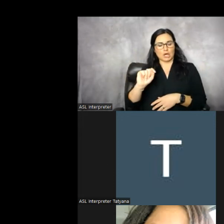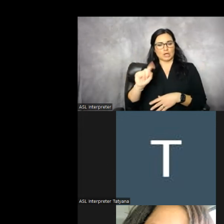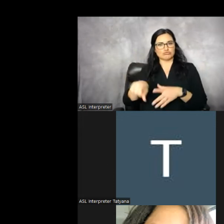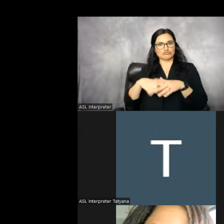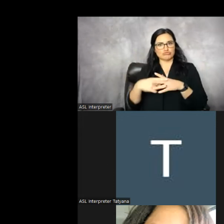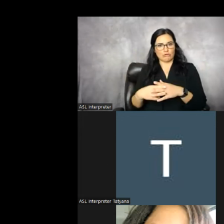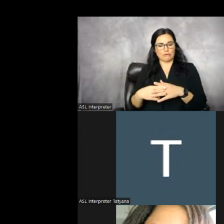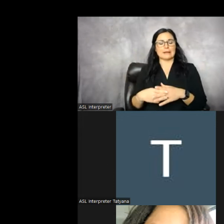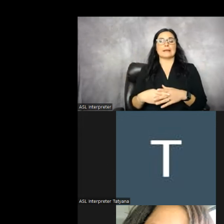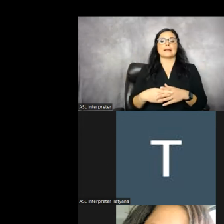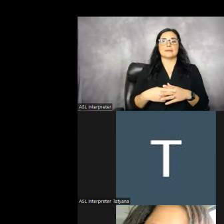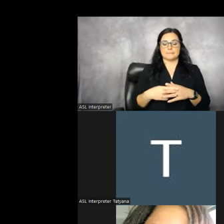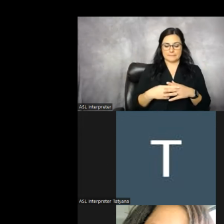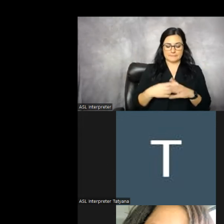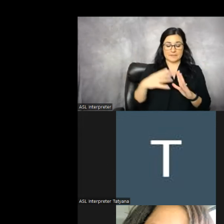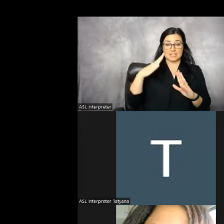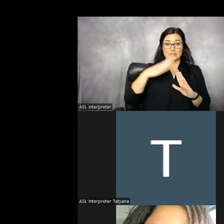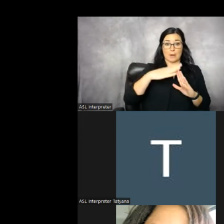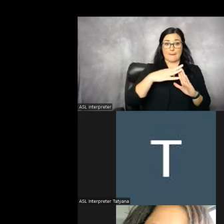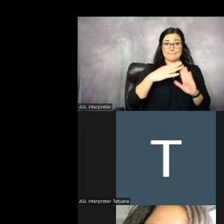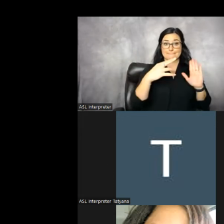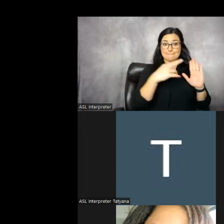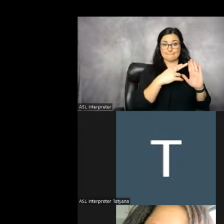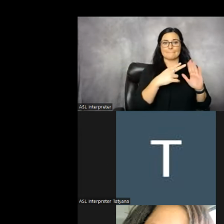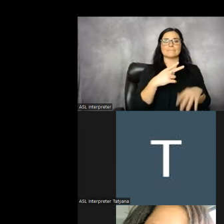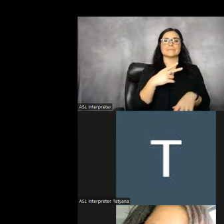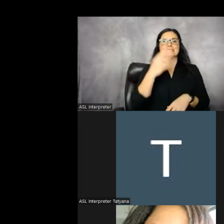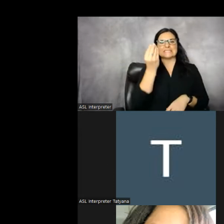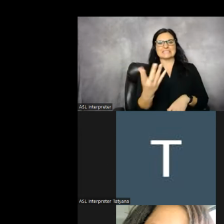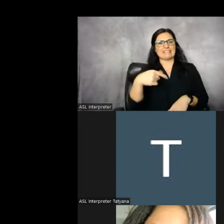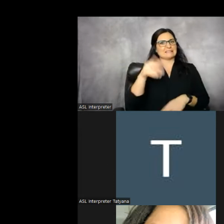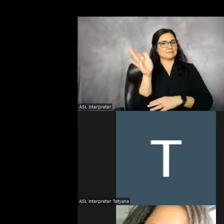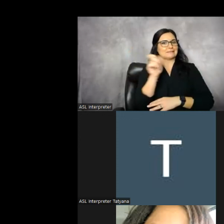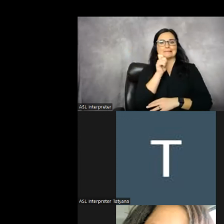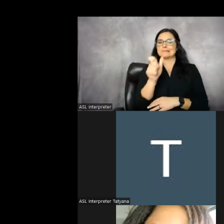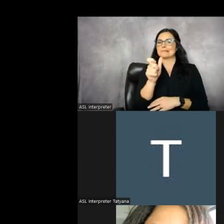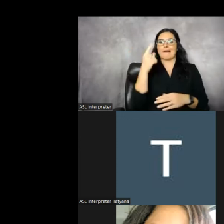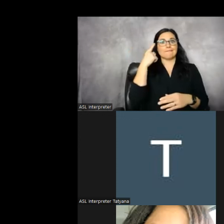And at the top I wanted to just give this important disclaimer. This presentation is not intended to provide legal advice.